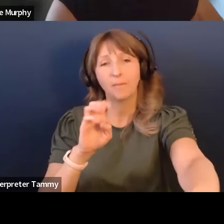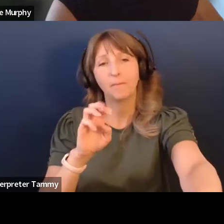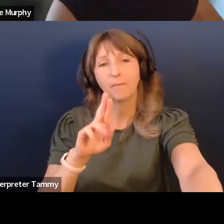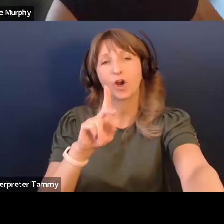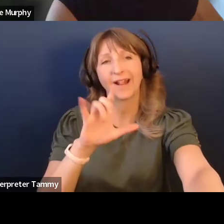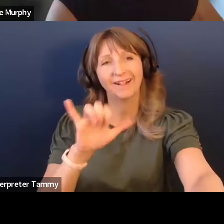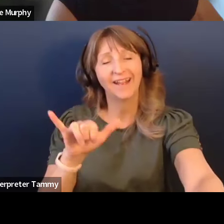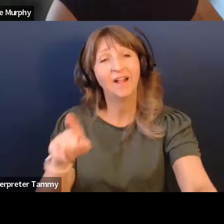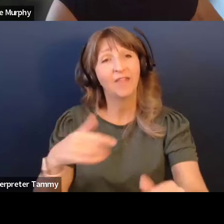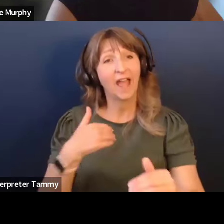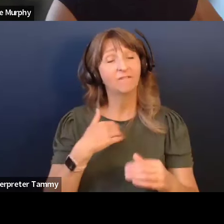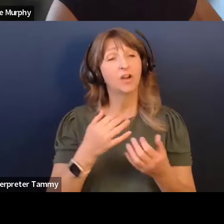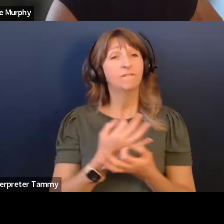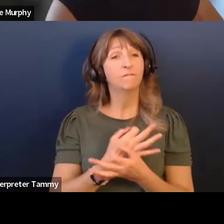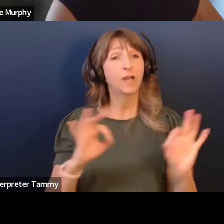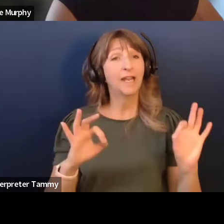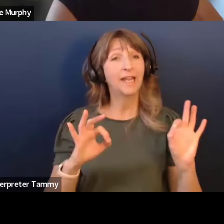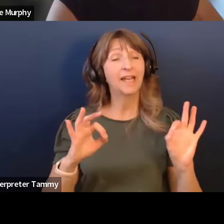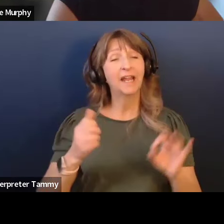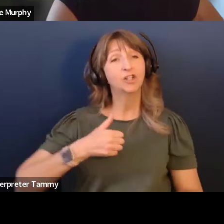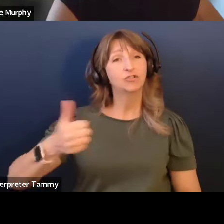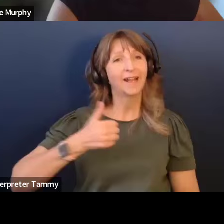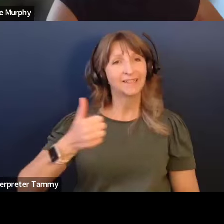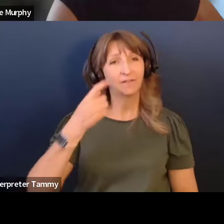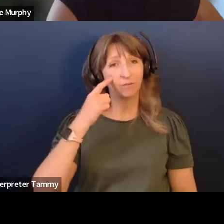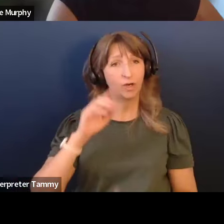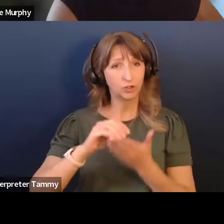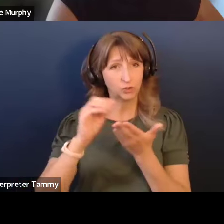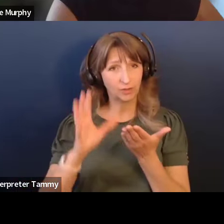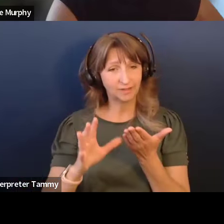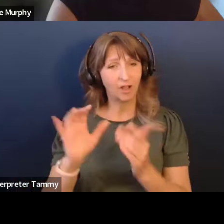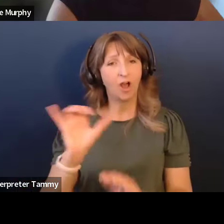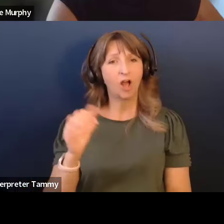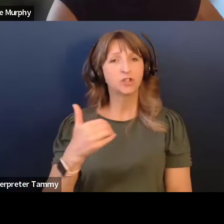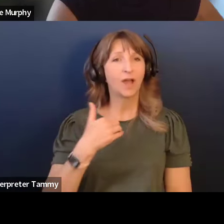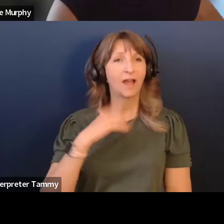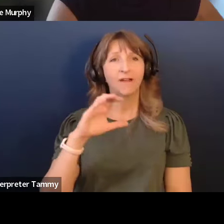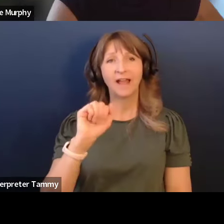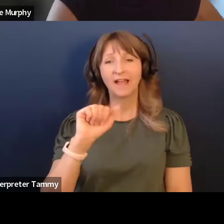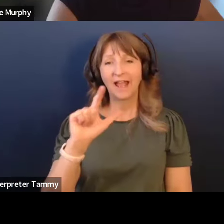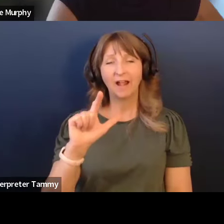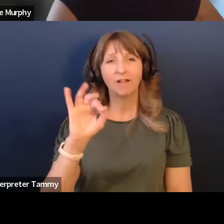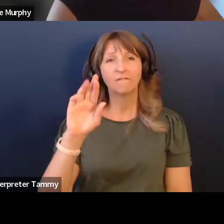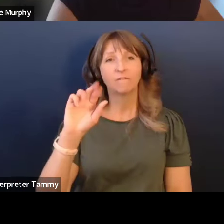free public transit for all of their students and they also have CAL Fresh which is the food stamps